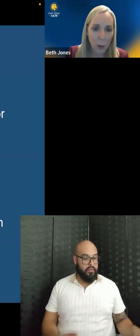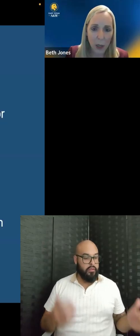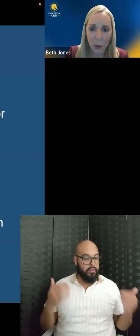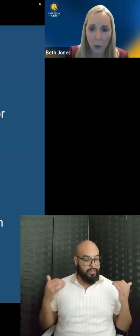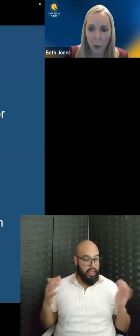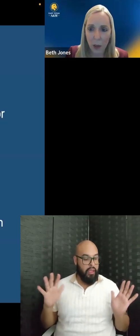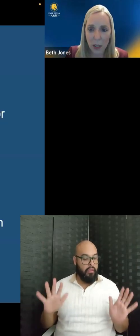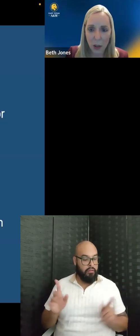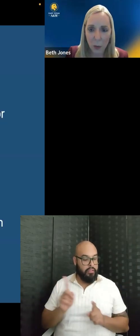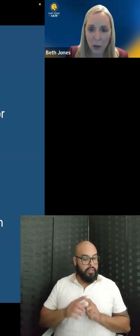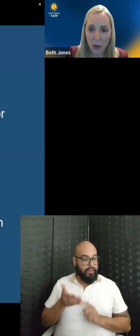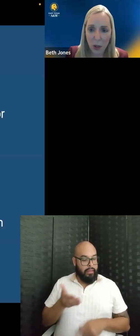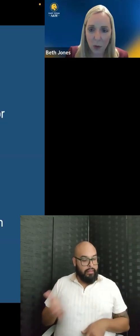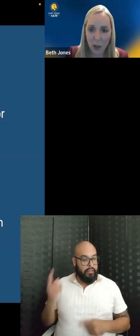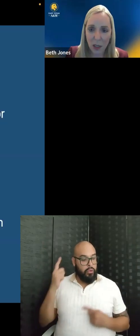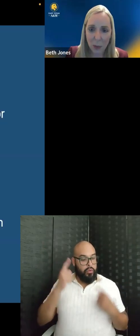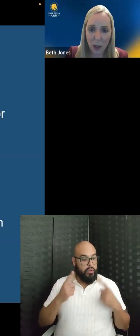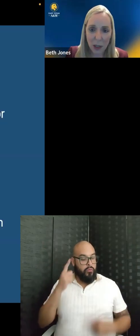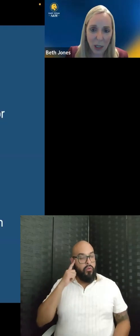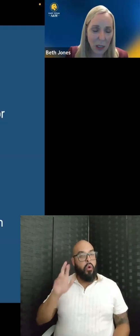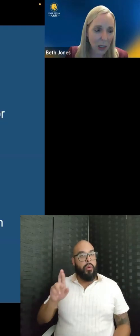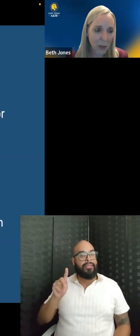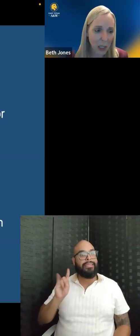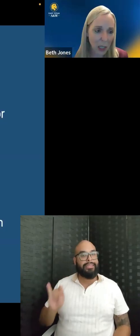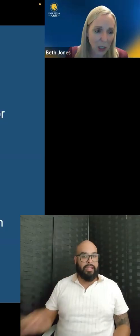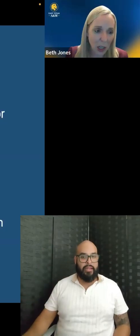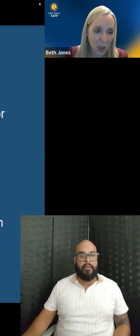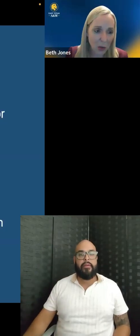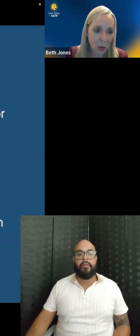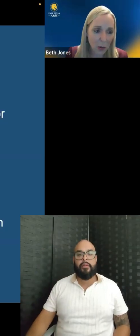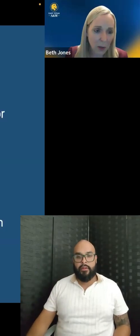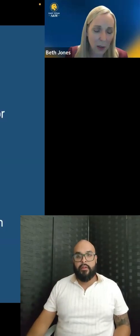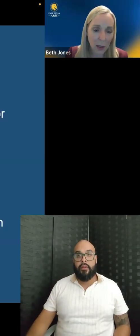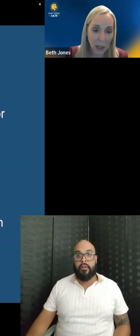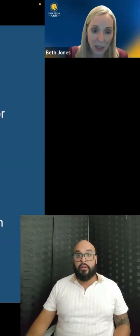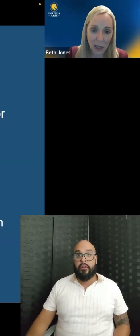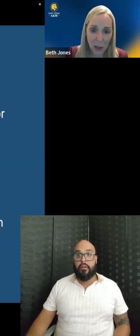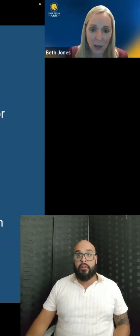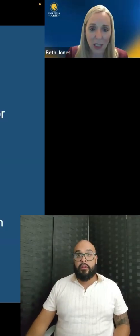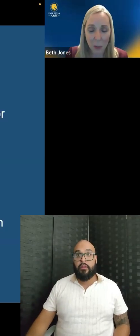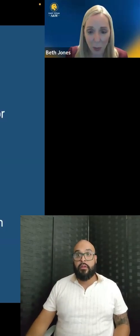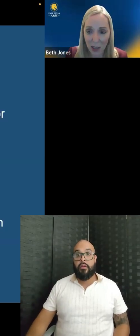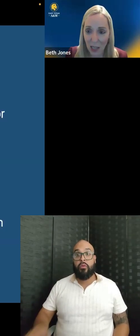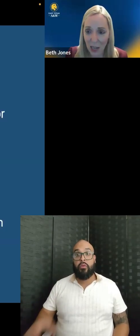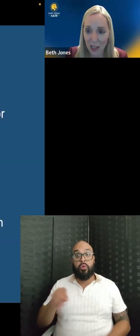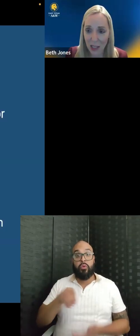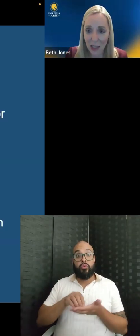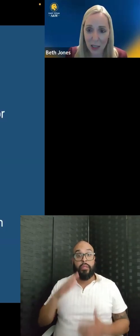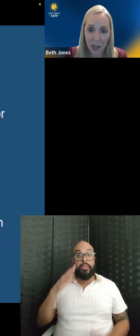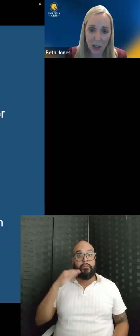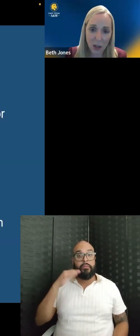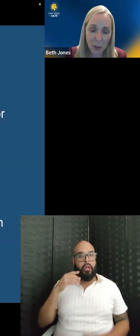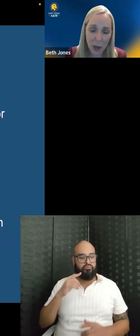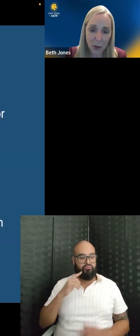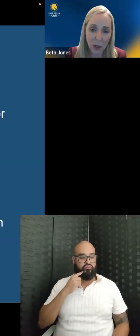would be considering whether the student is experiencing significant educational needs despite that access, like I talked about.